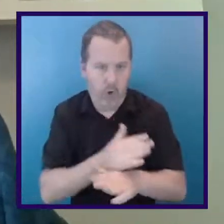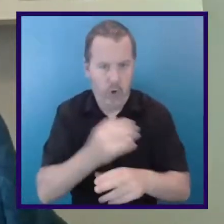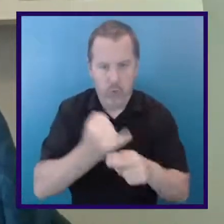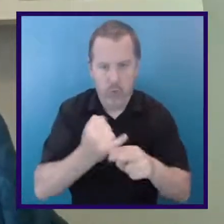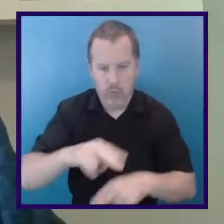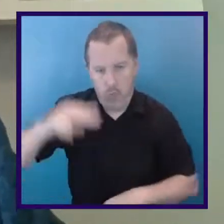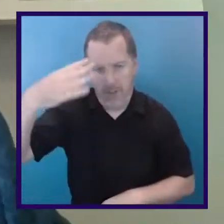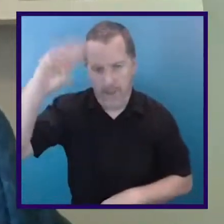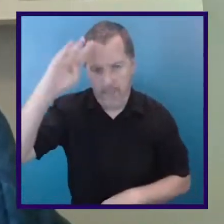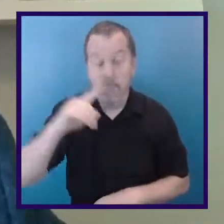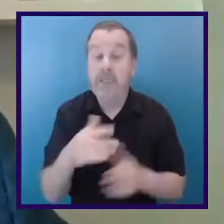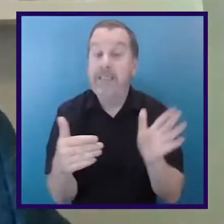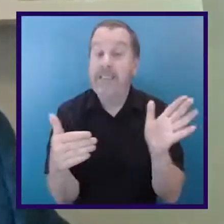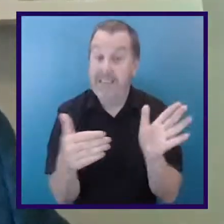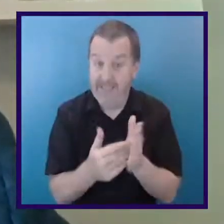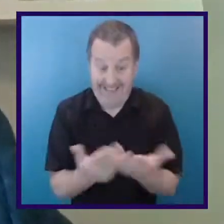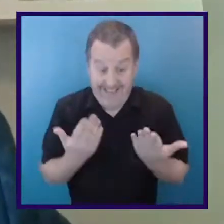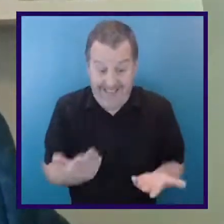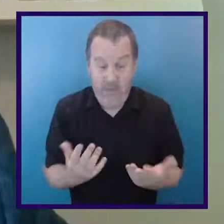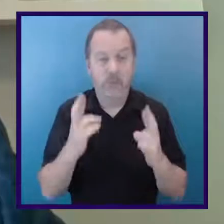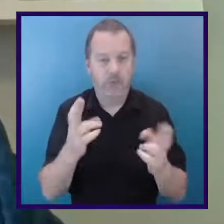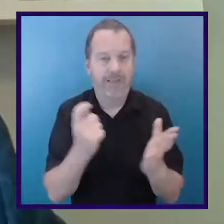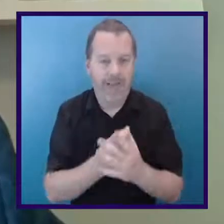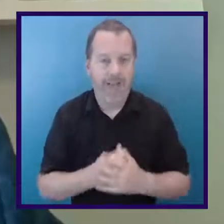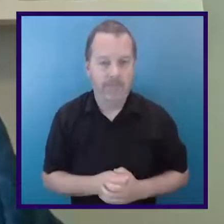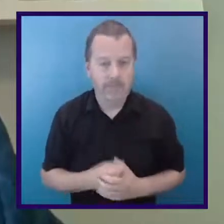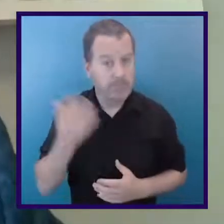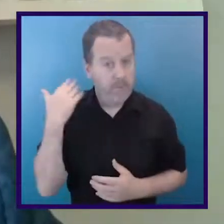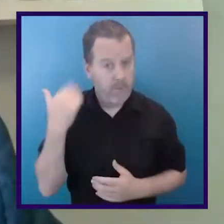to come back to the original question yes the time is now.